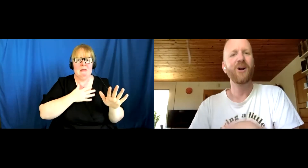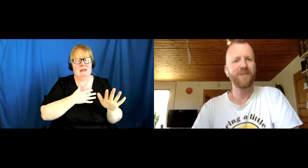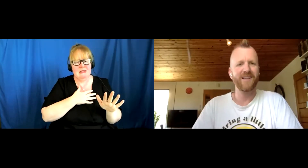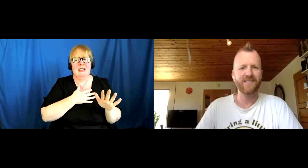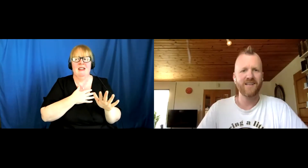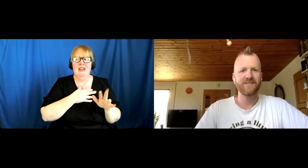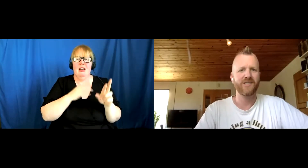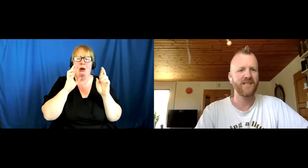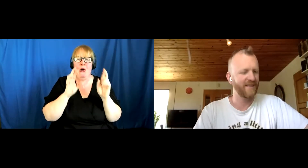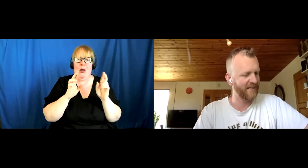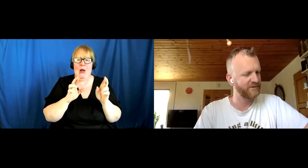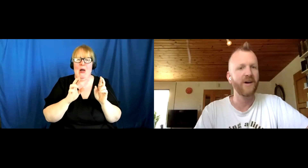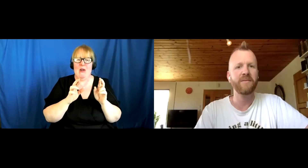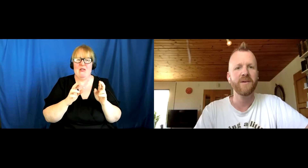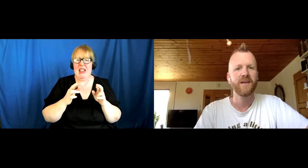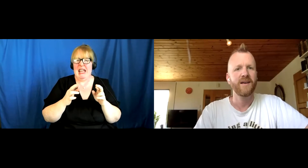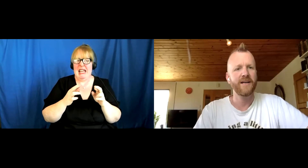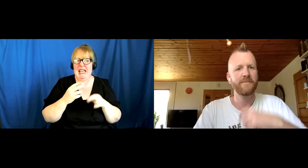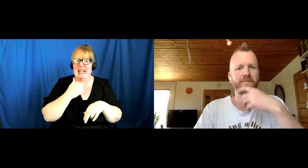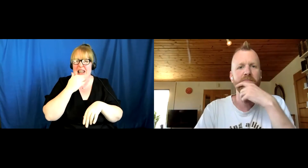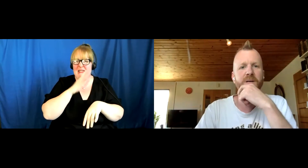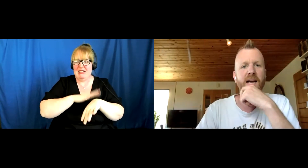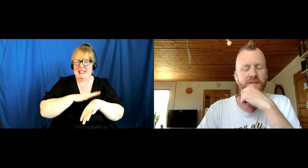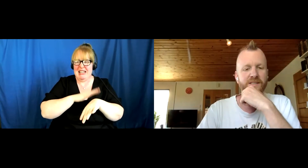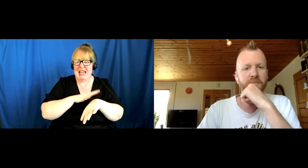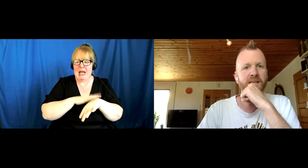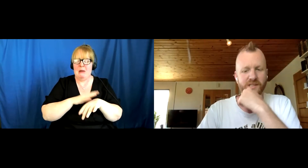Hopefully, that's kind of just in the nick of time. But yeah, that's me.